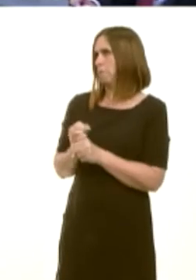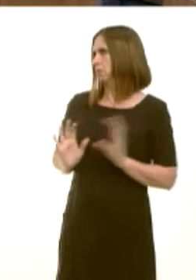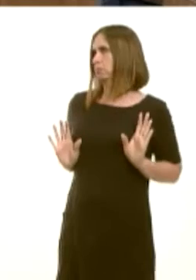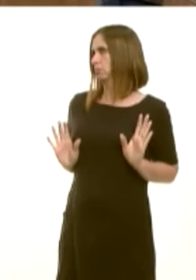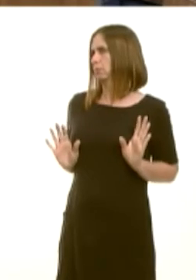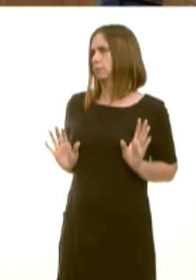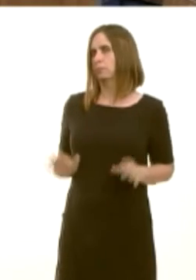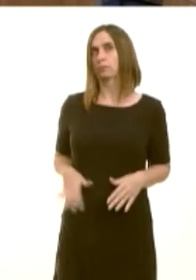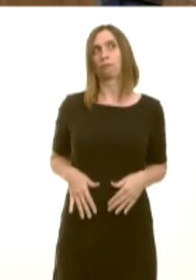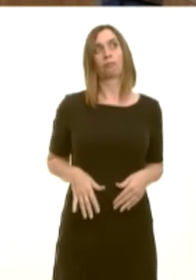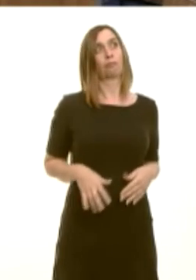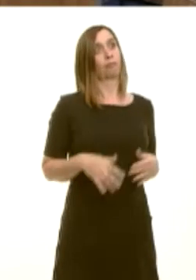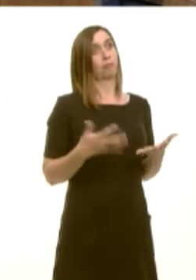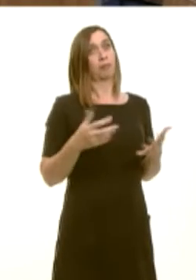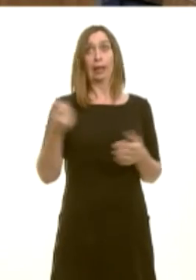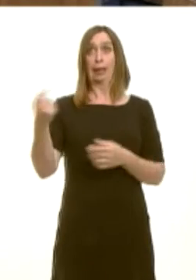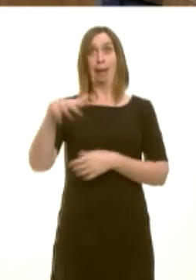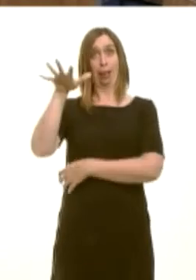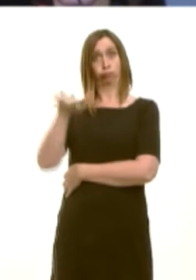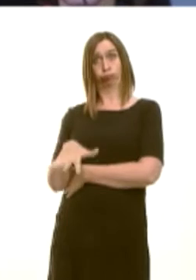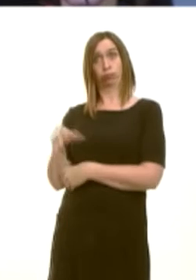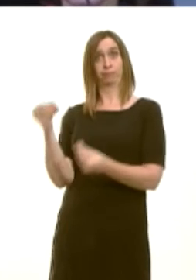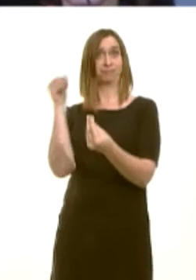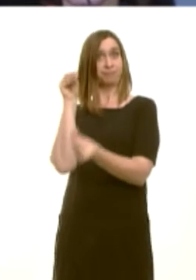Iíve got an e-mail in front of me, First Minister, that shows that Mr Goldstone, on